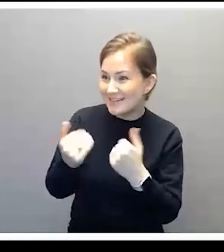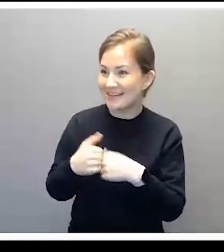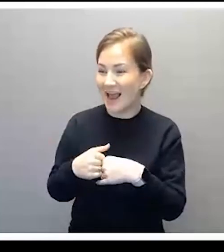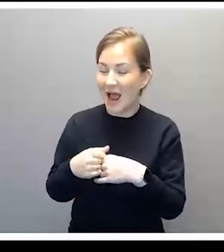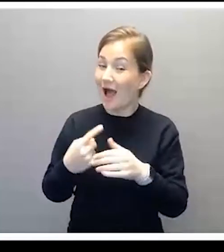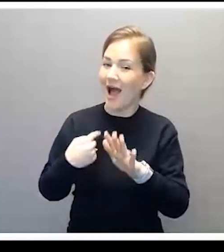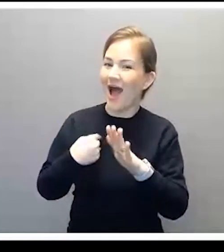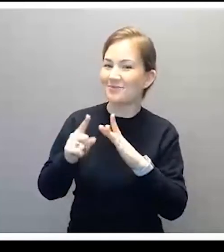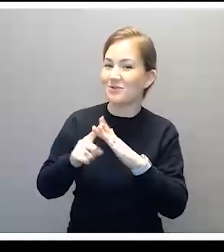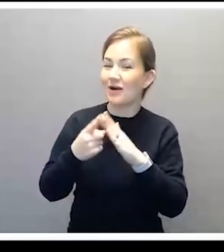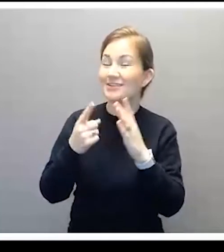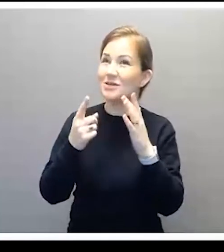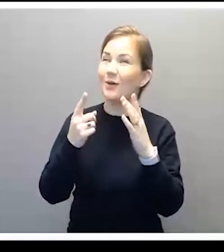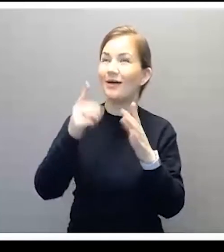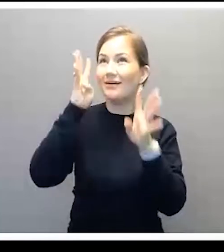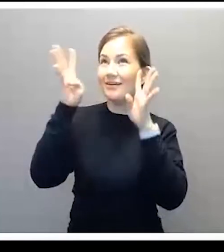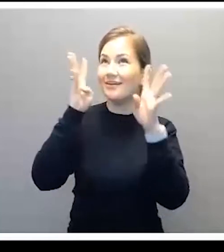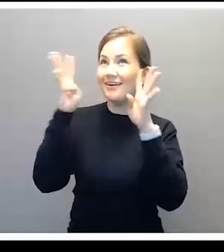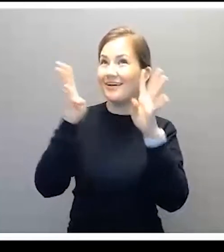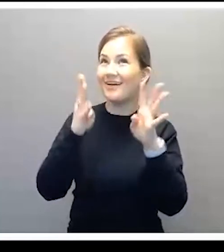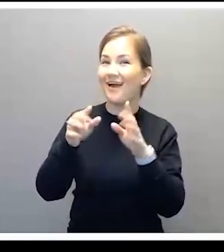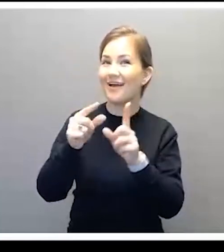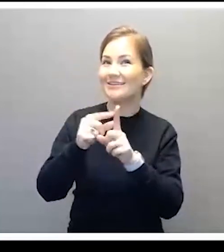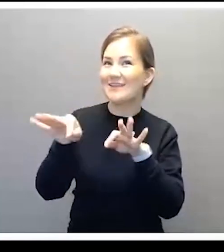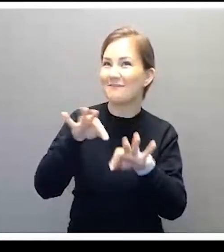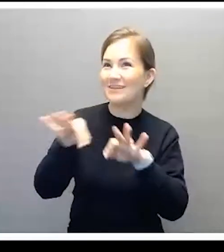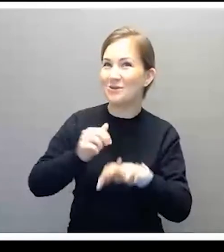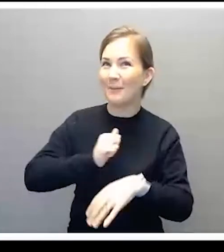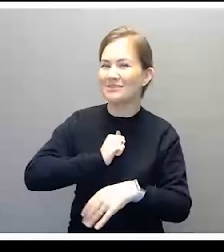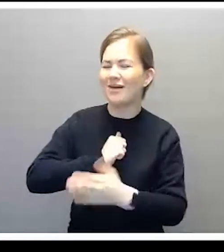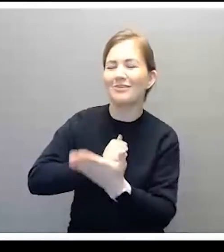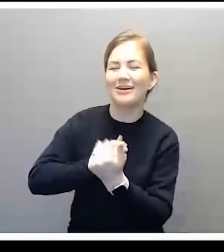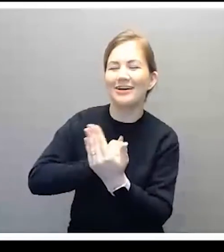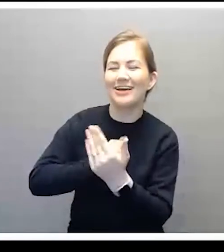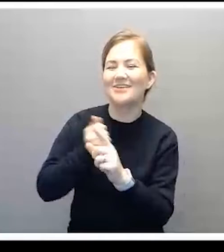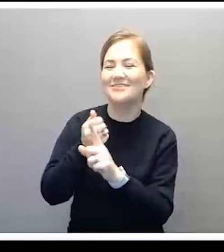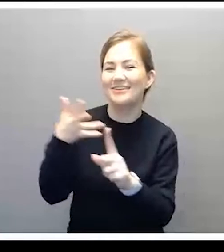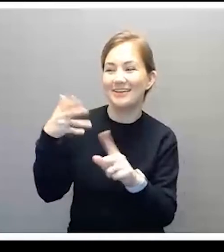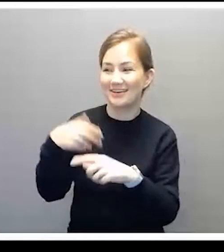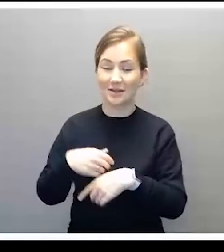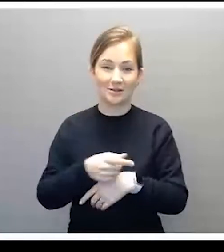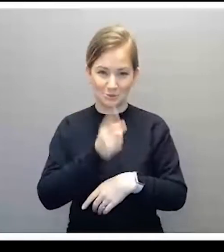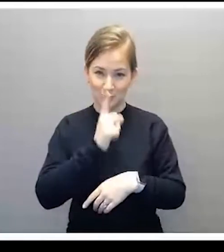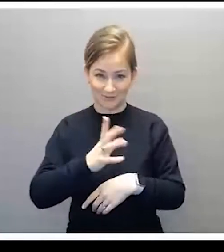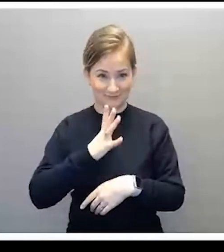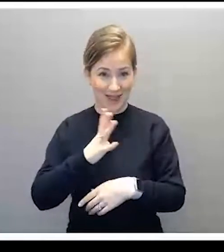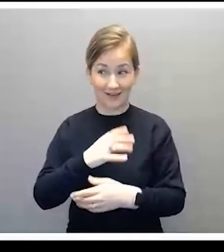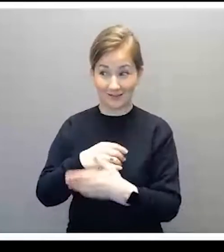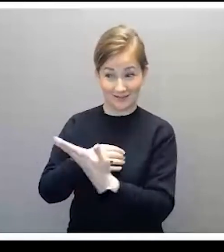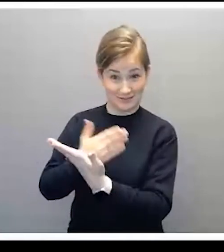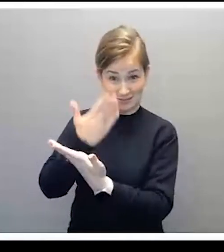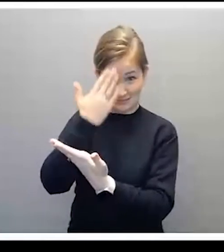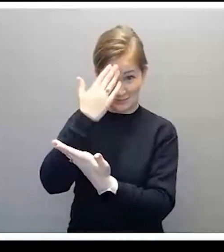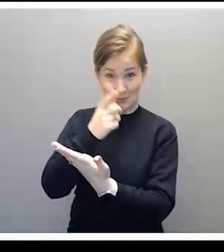Replication, I'm starting to make up definitions in my head. Tell us more. Sure. So, I'm gonna have my friend helped me today.